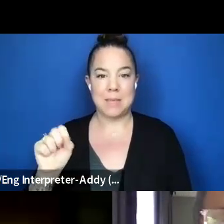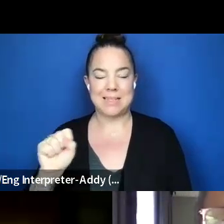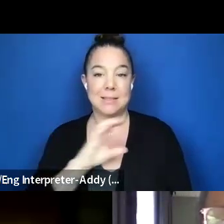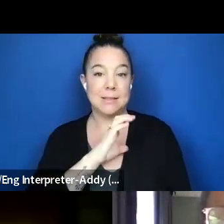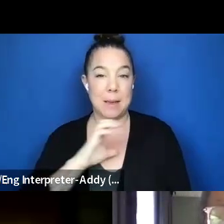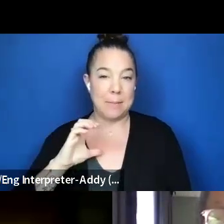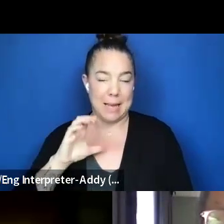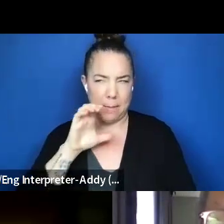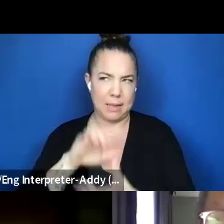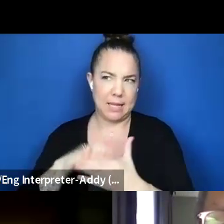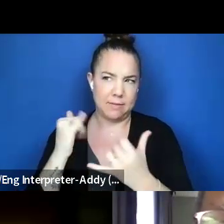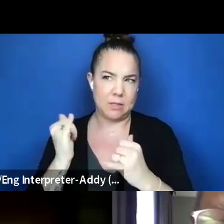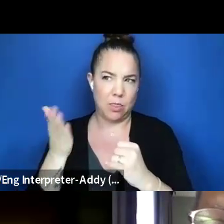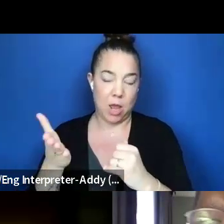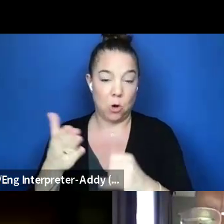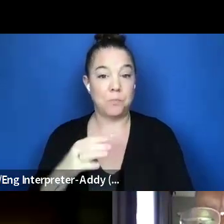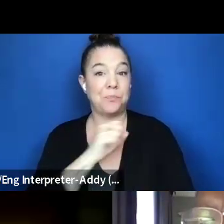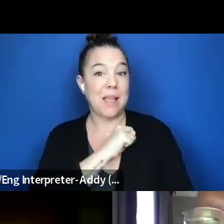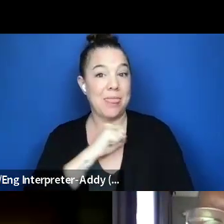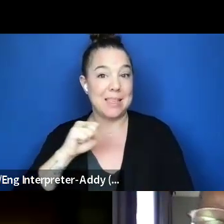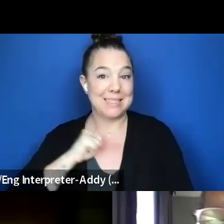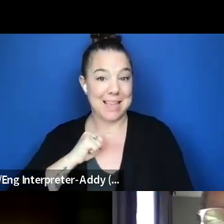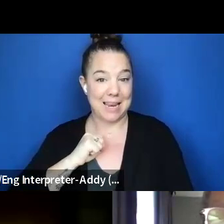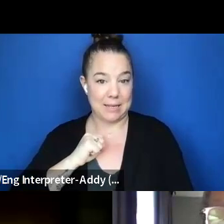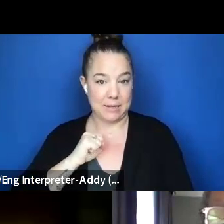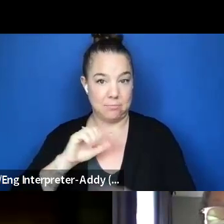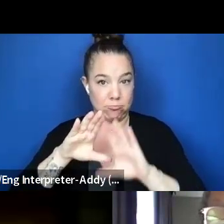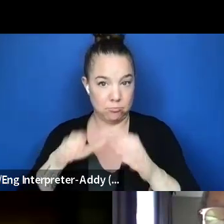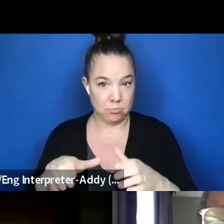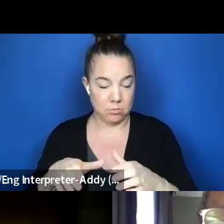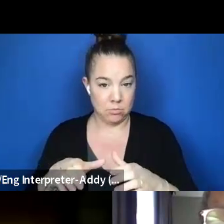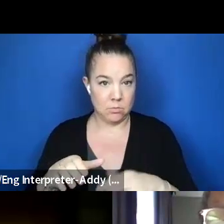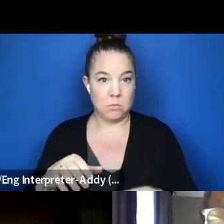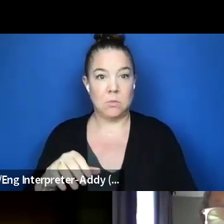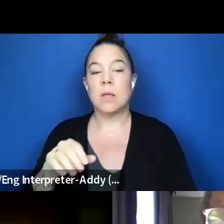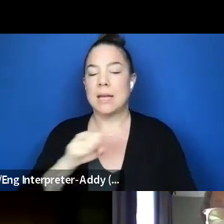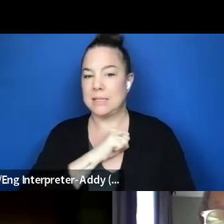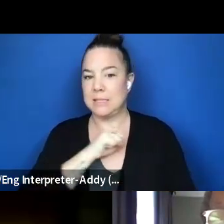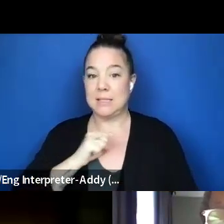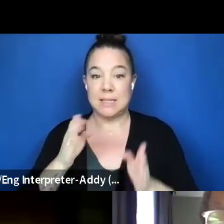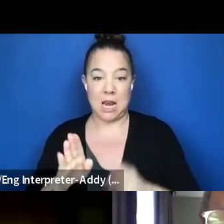Adeleigh Belyeu: And then over in the Senate Adeleigh Belyeu: and Senator Brown is gonna be gone.